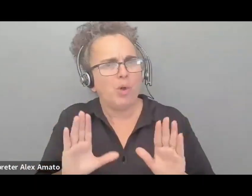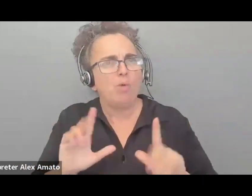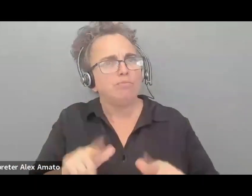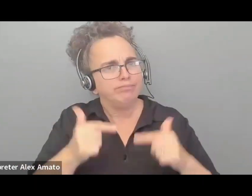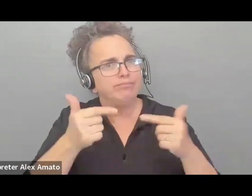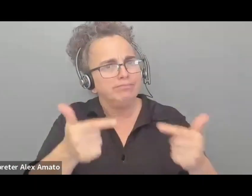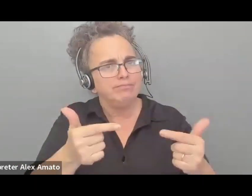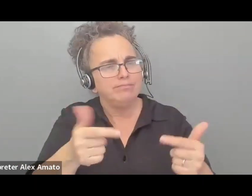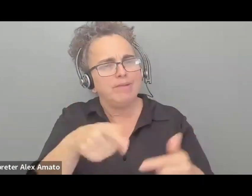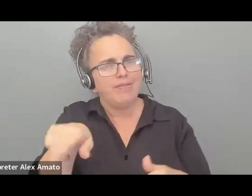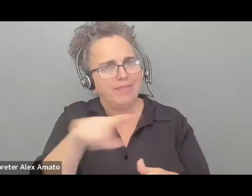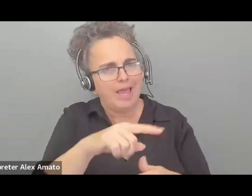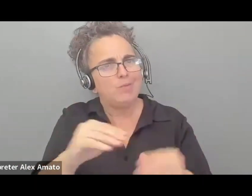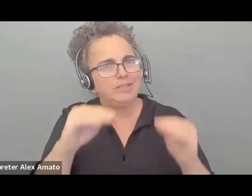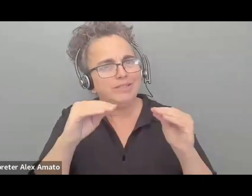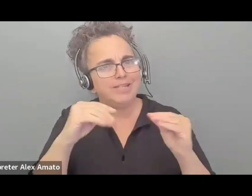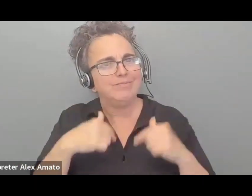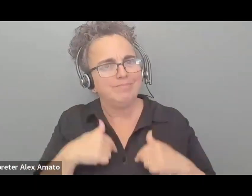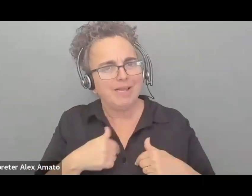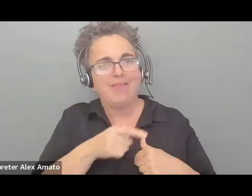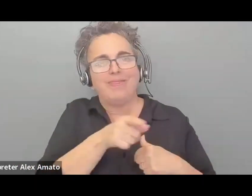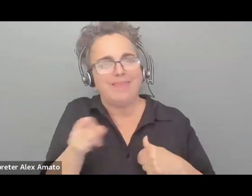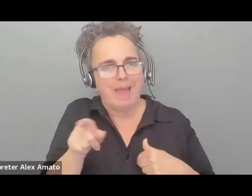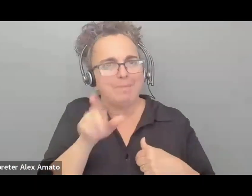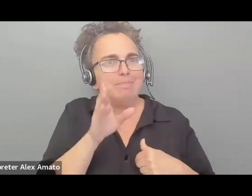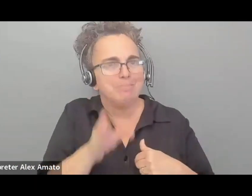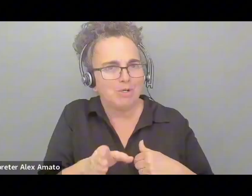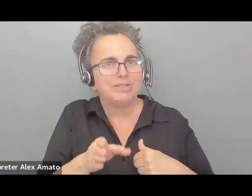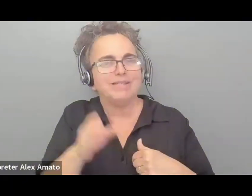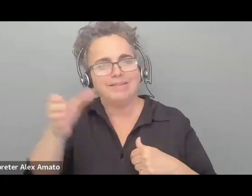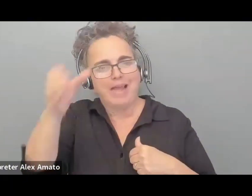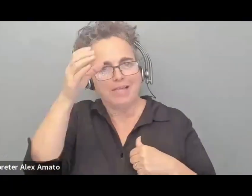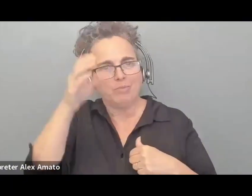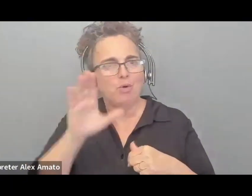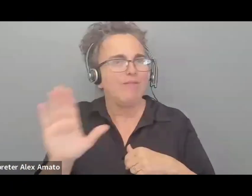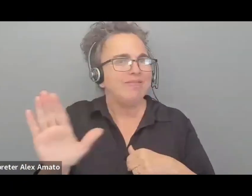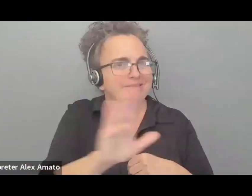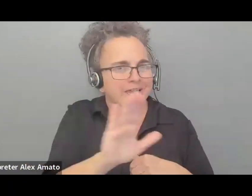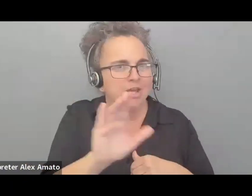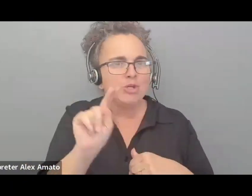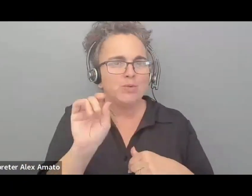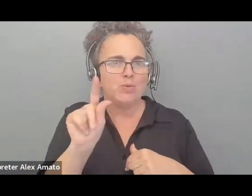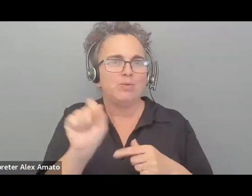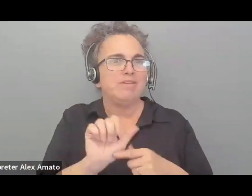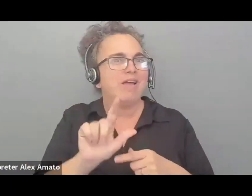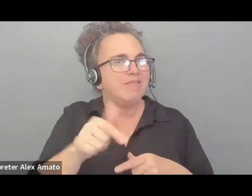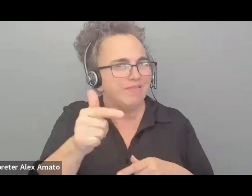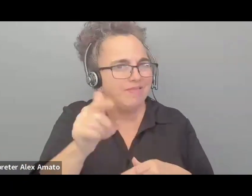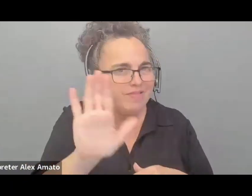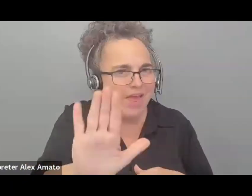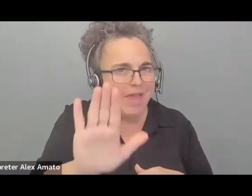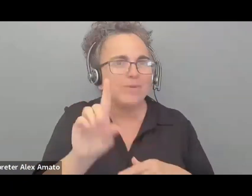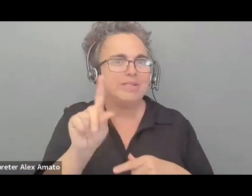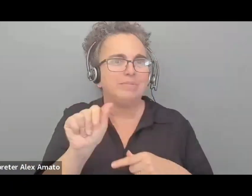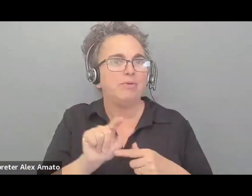this person is the expert on their tools, their disability, their accommodations that they need and what works for them and what doesn't.